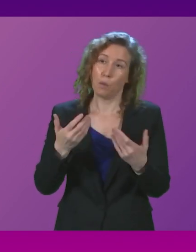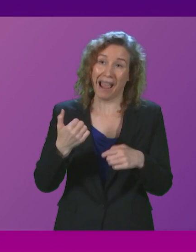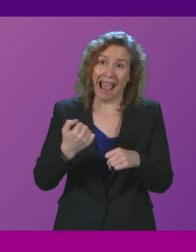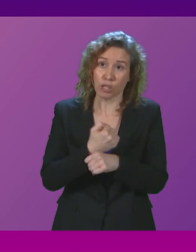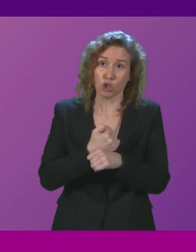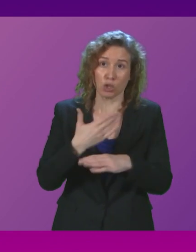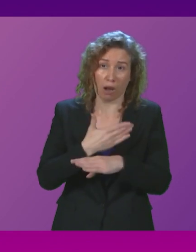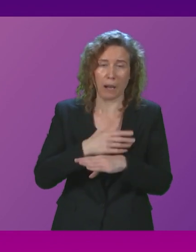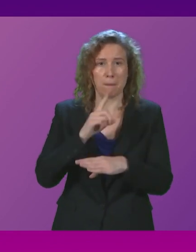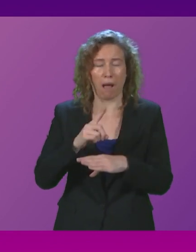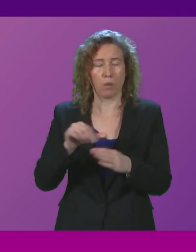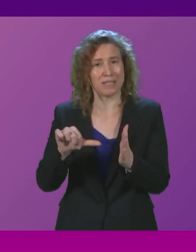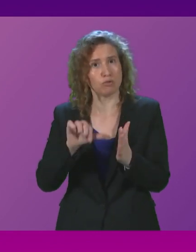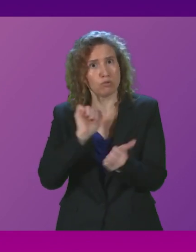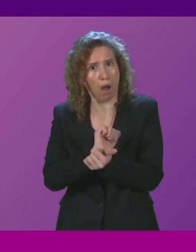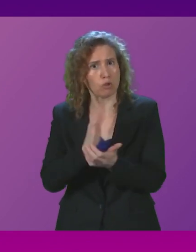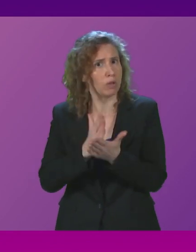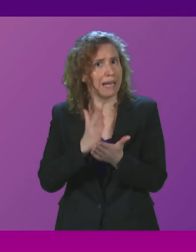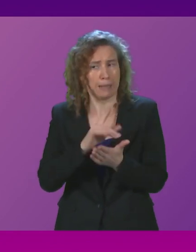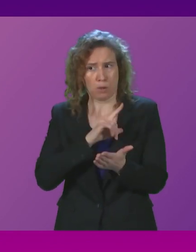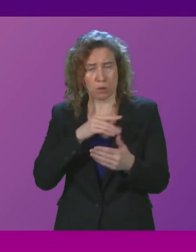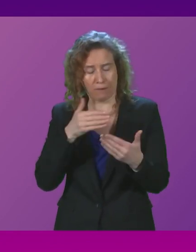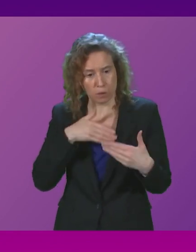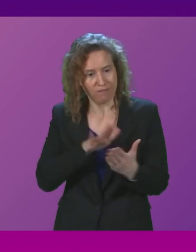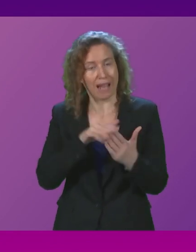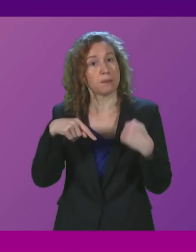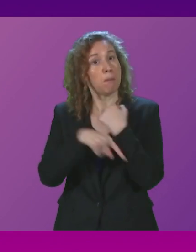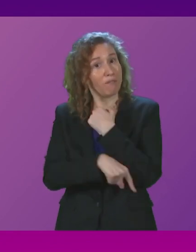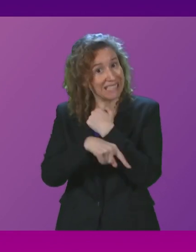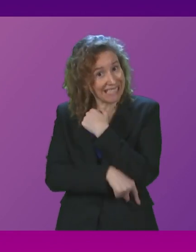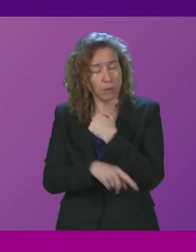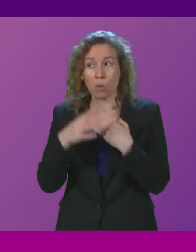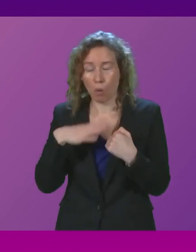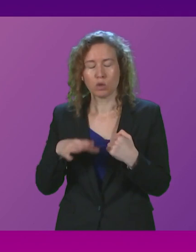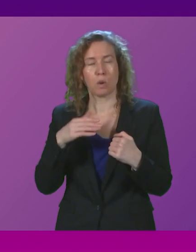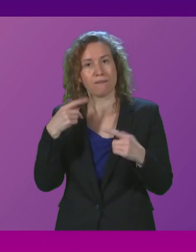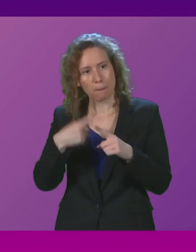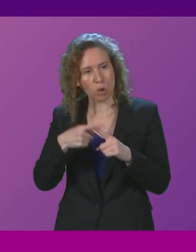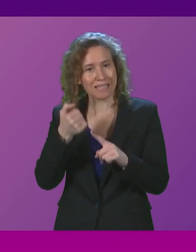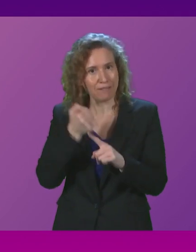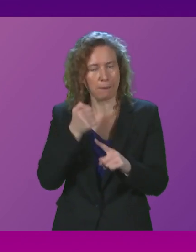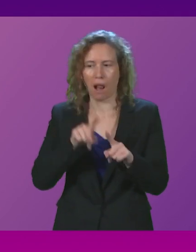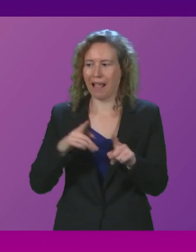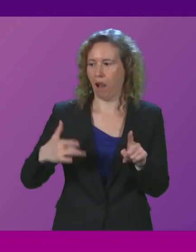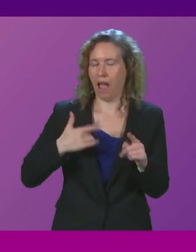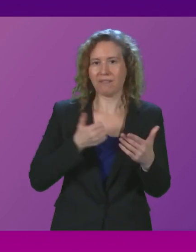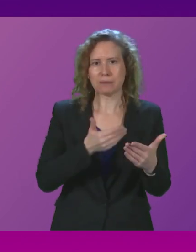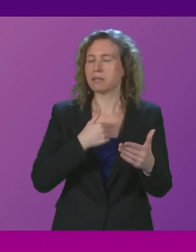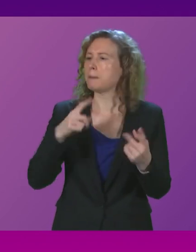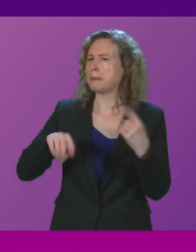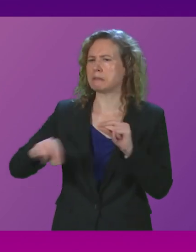back—to tackle poverty in Scotland, to have a positive impact on things such as life expectancy—